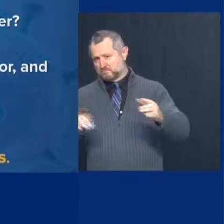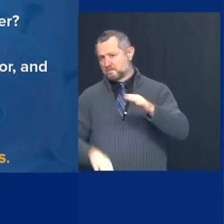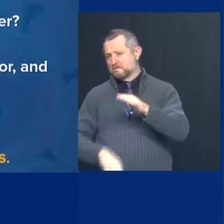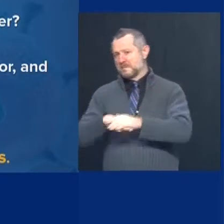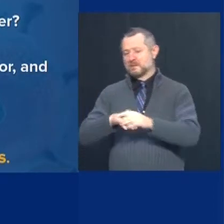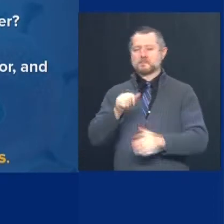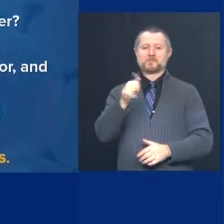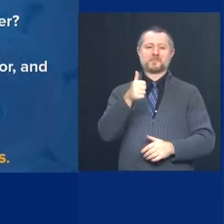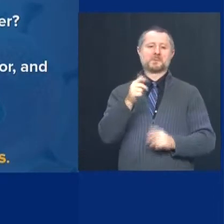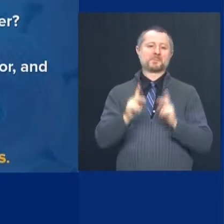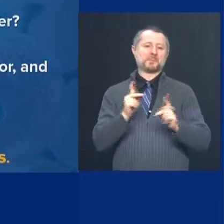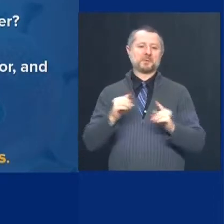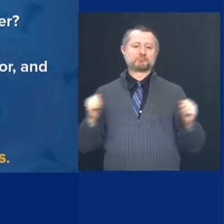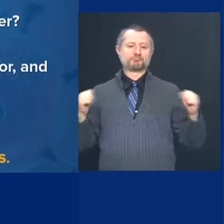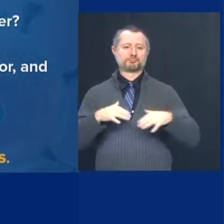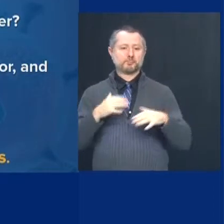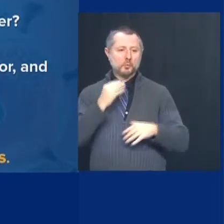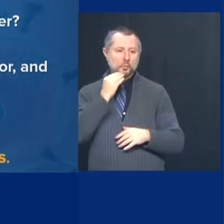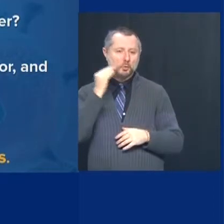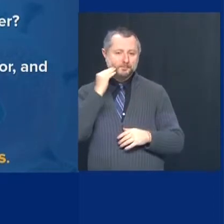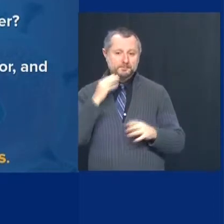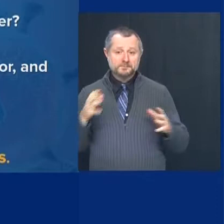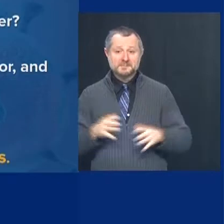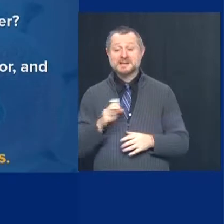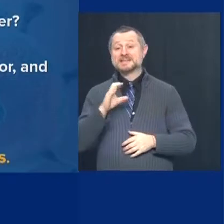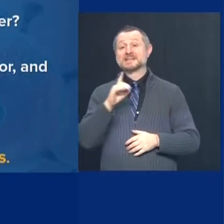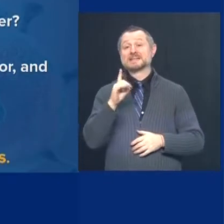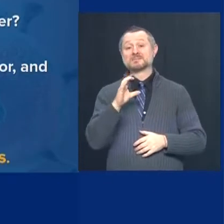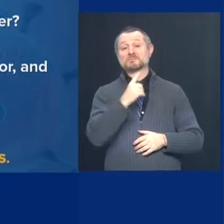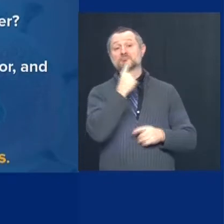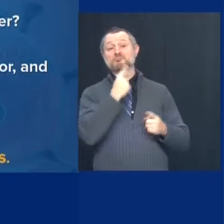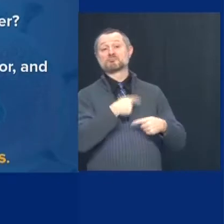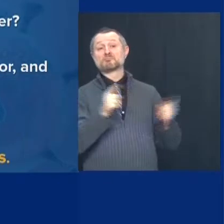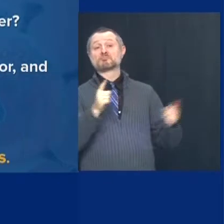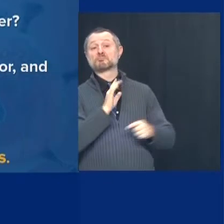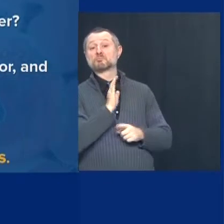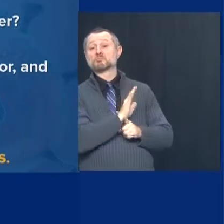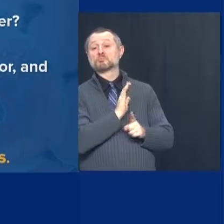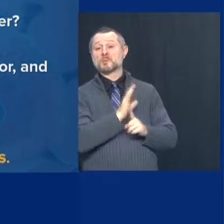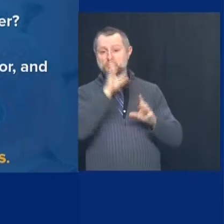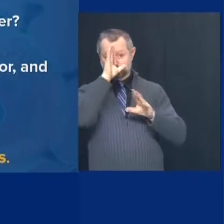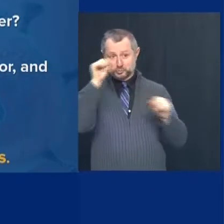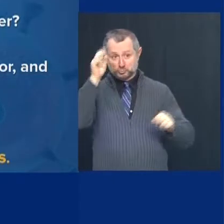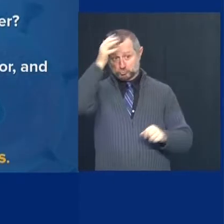CALL IT LIVING ROOM SPREAD HERE, LIKE 16 STATES HAVE DONE AN ORDER OF NO MORE THAN TEN IN A